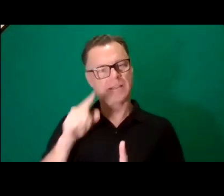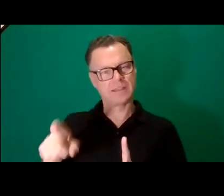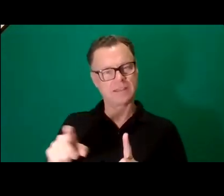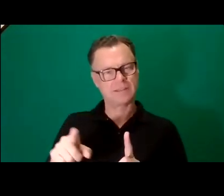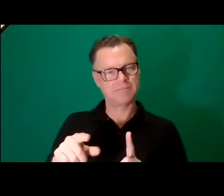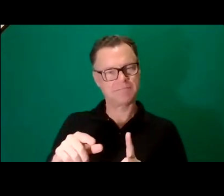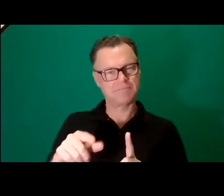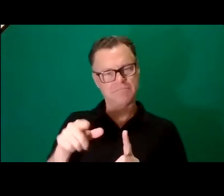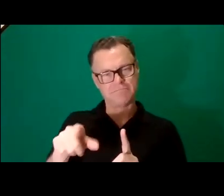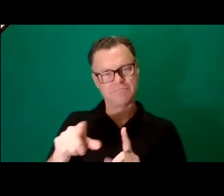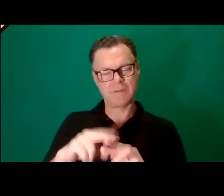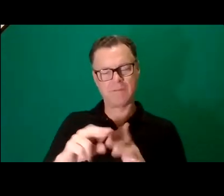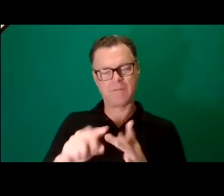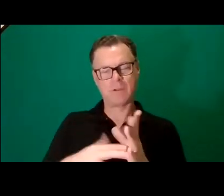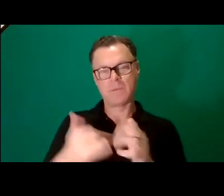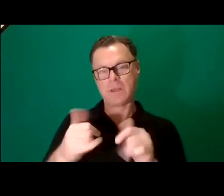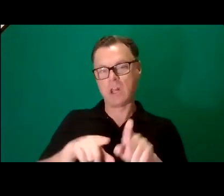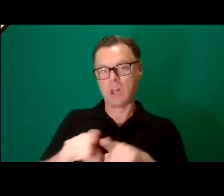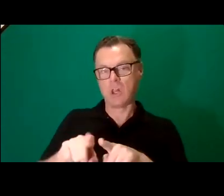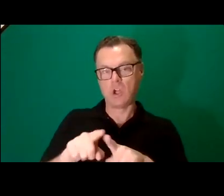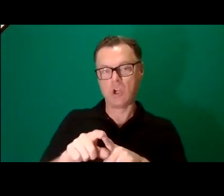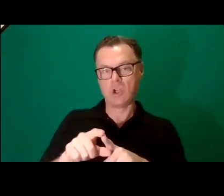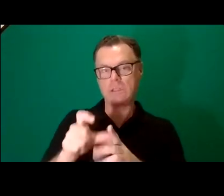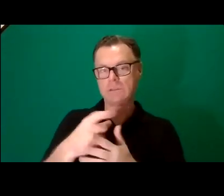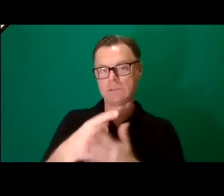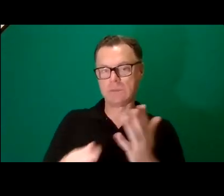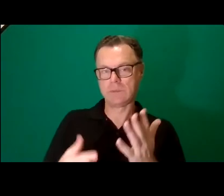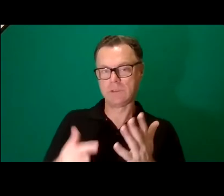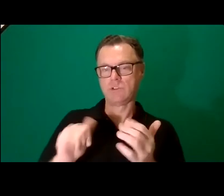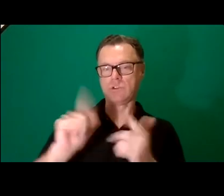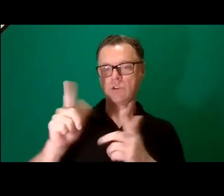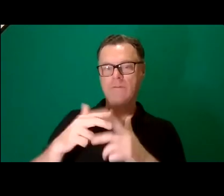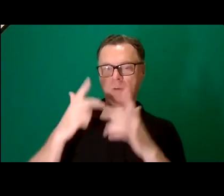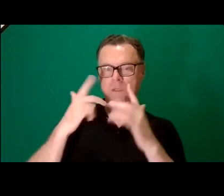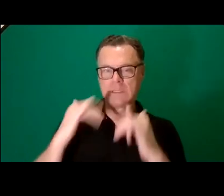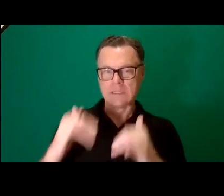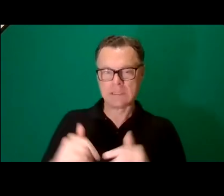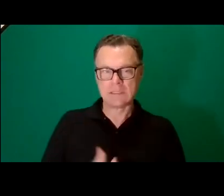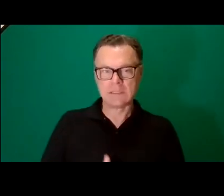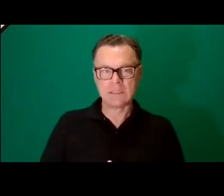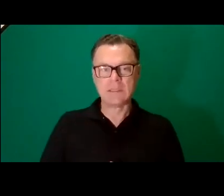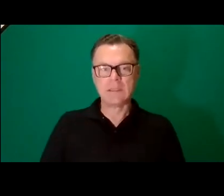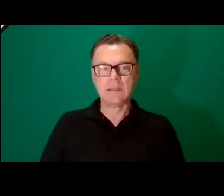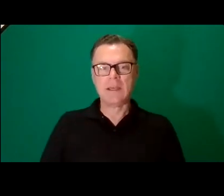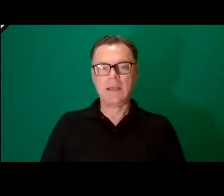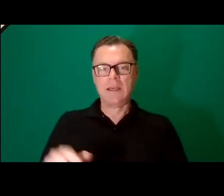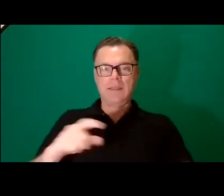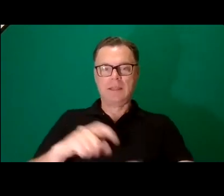disorder, perhaps she should go get tested". So at that stage they didn't know why I couldn't